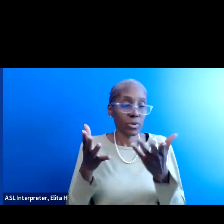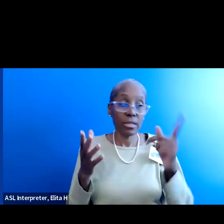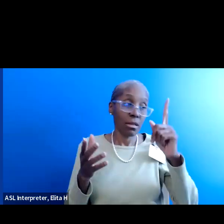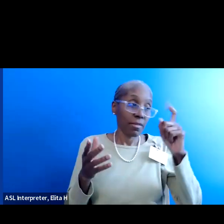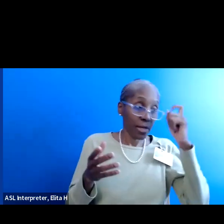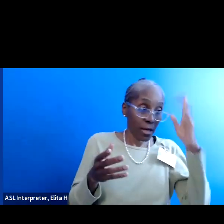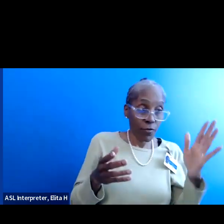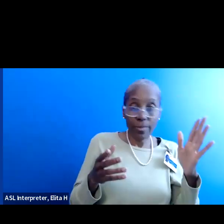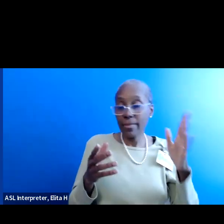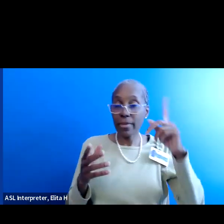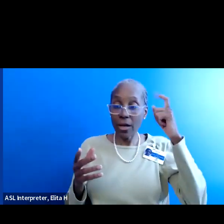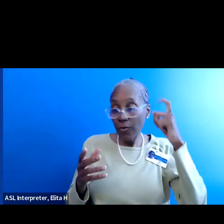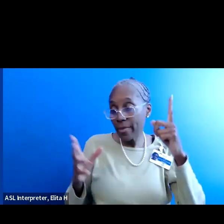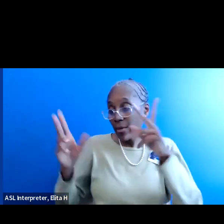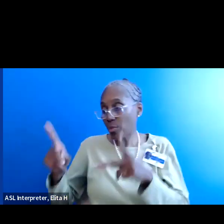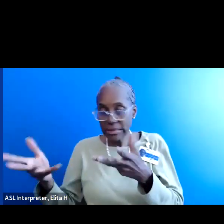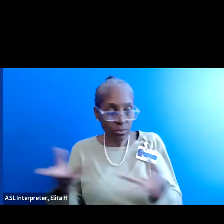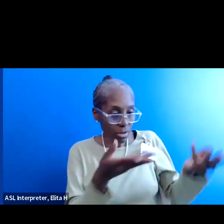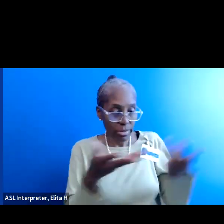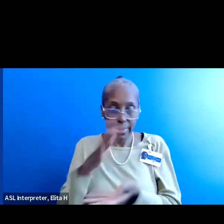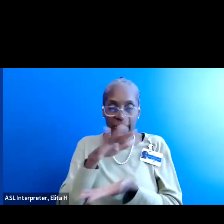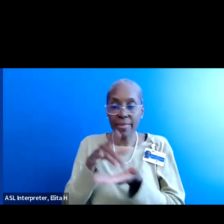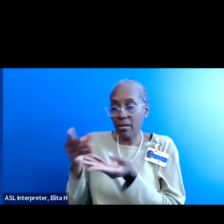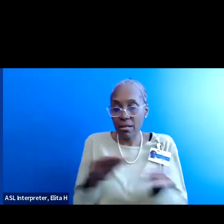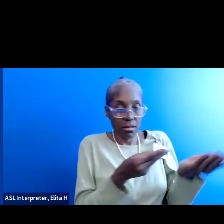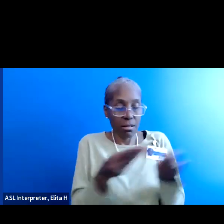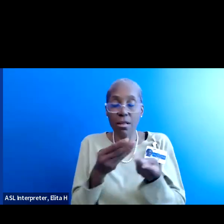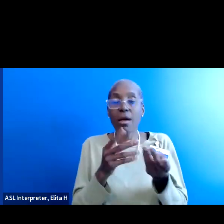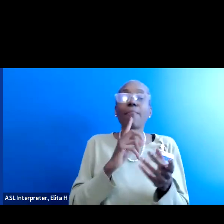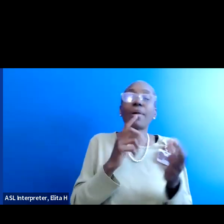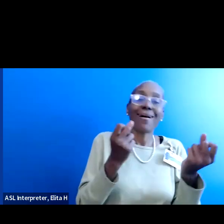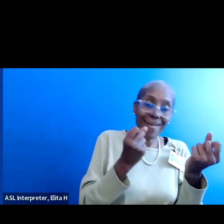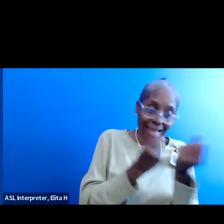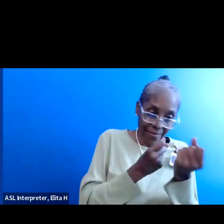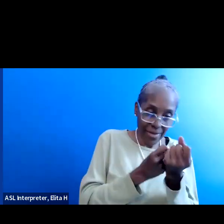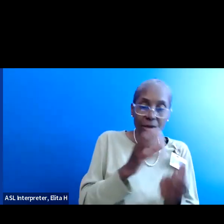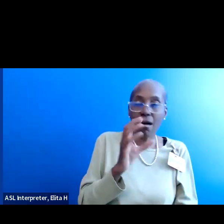But an advocate ombudsman, they are just there for the resident and they are even